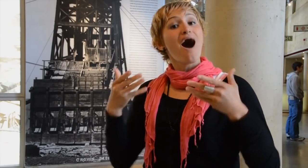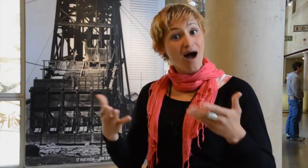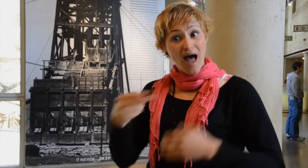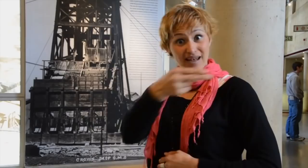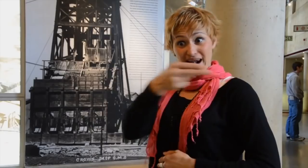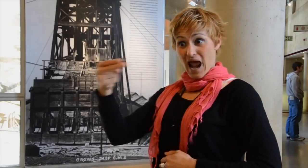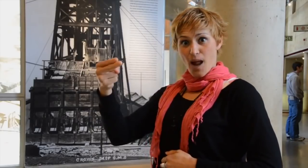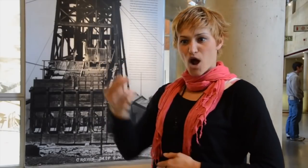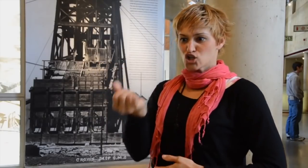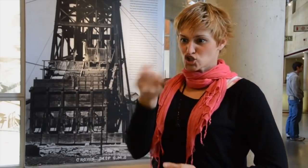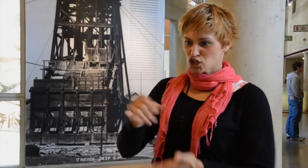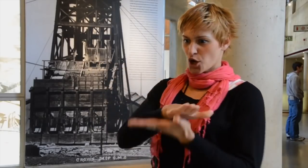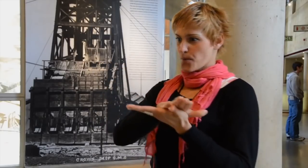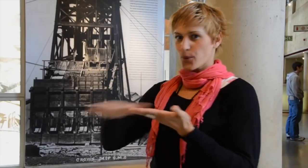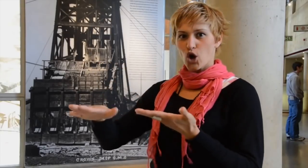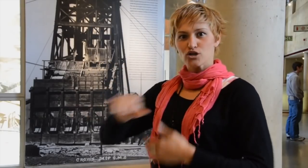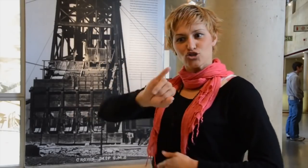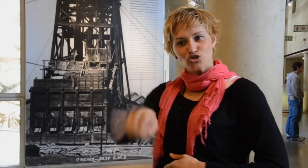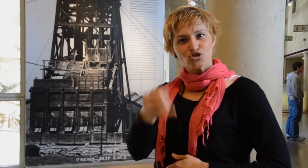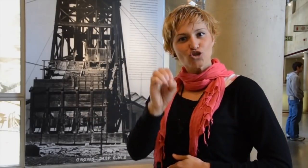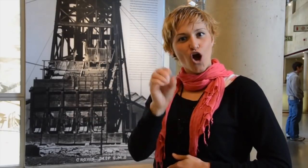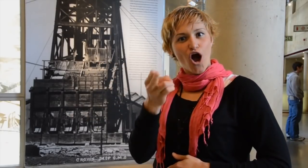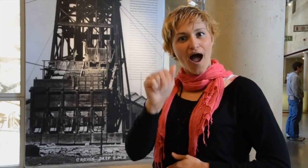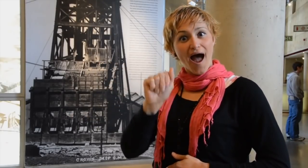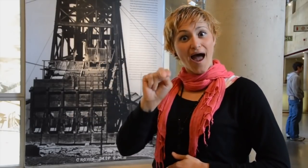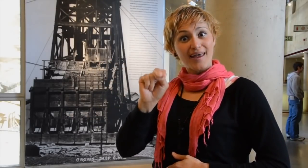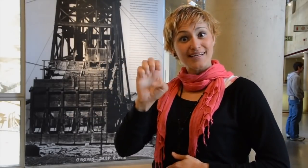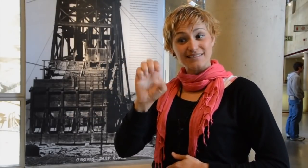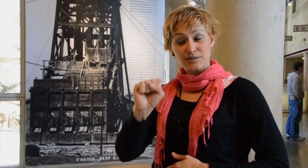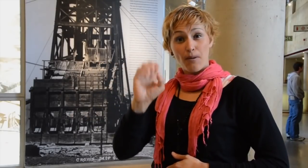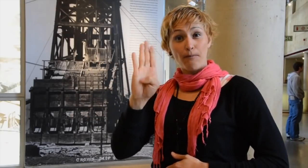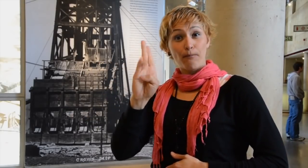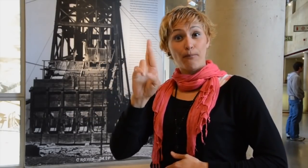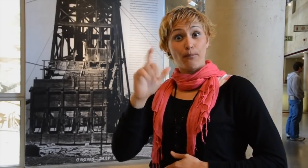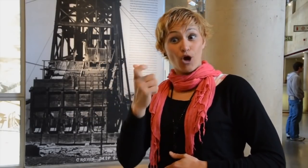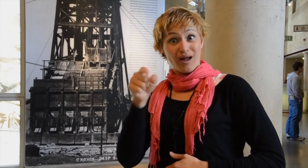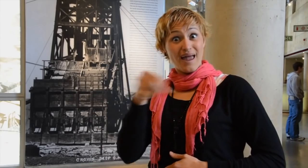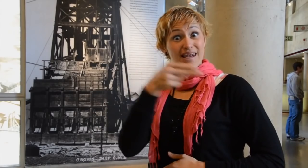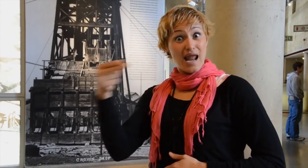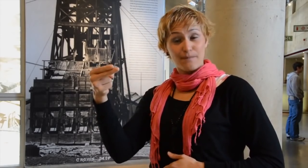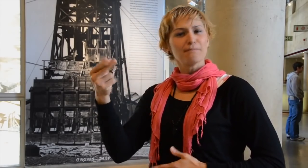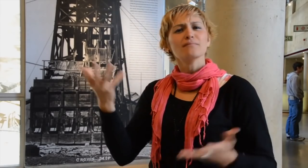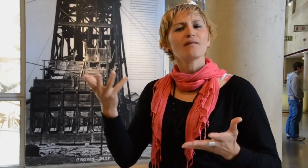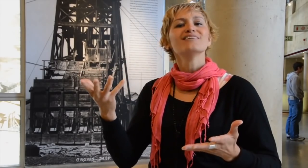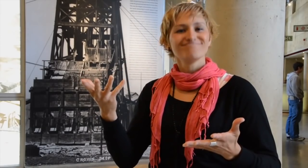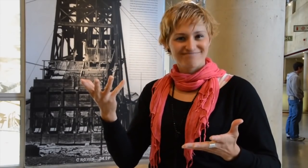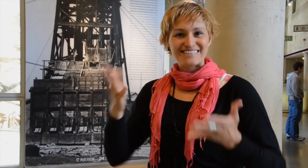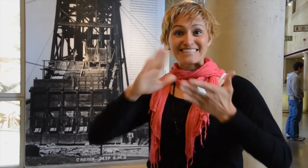supply came from Johannesburg, hence the name ‘Johannesburg’